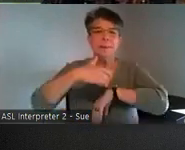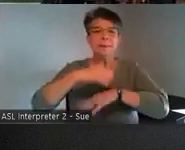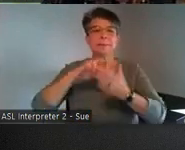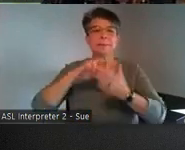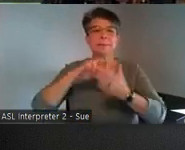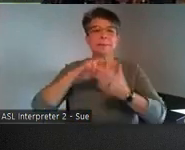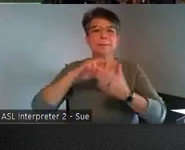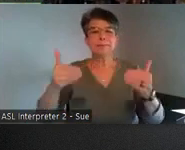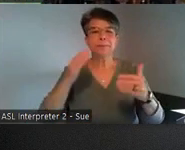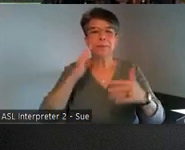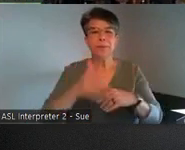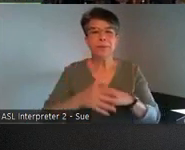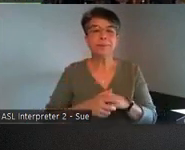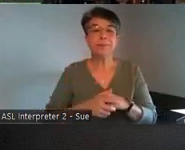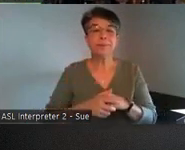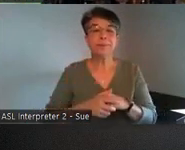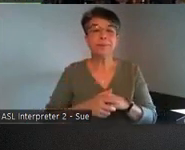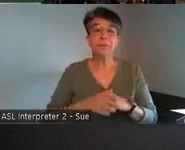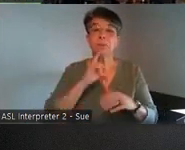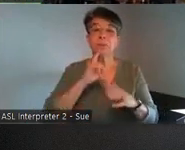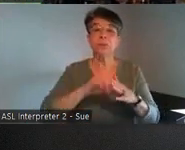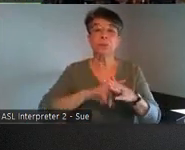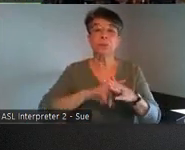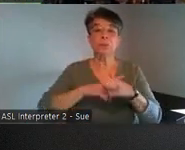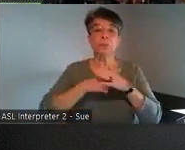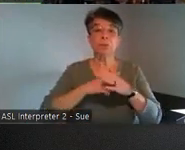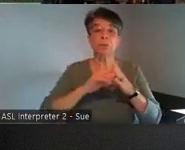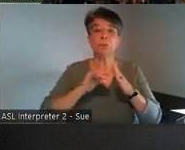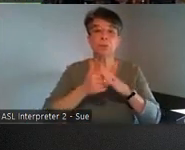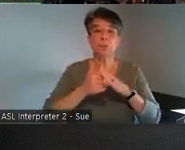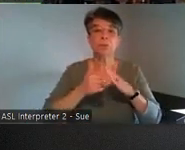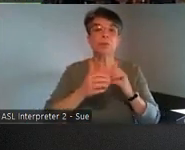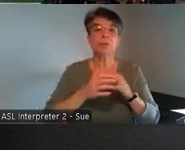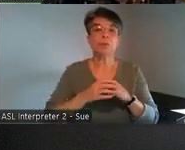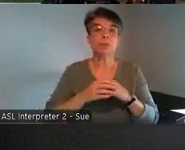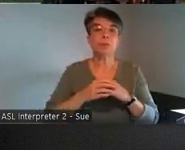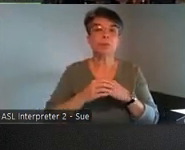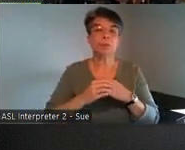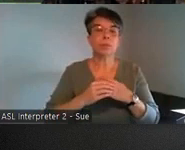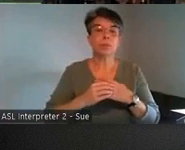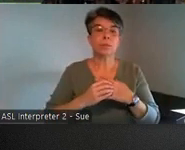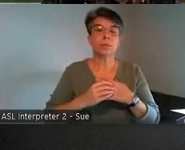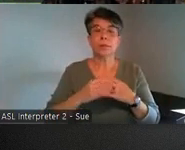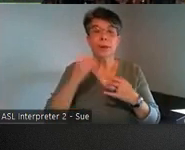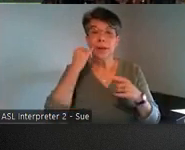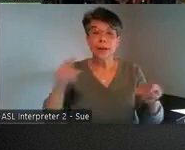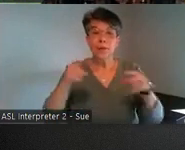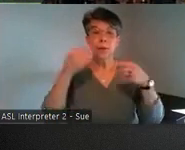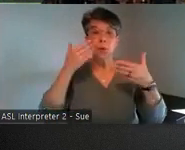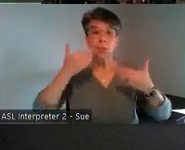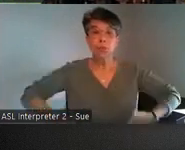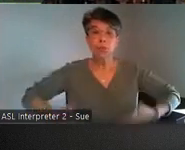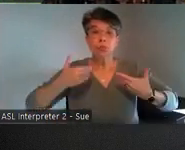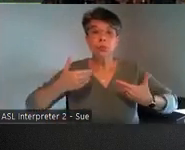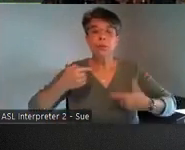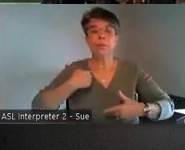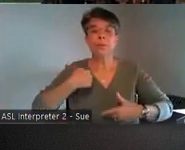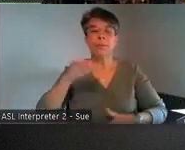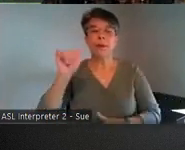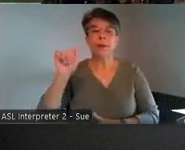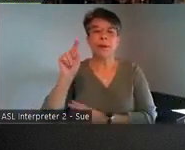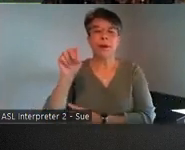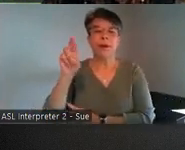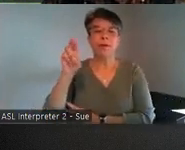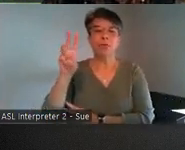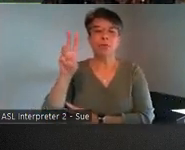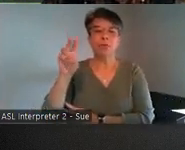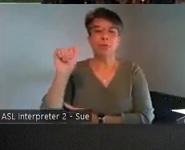uh so just to to start uh for those who don't uh know me my name is Andrew Ashby I'm the Manager